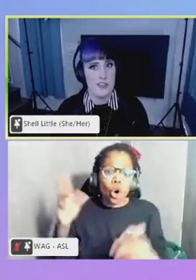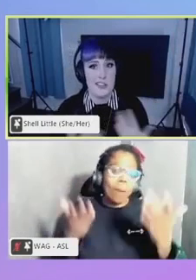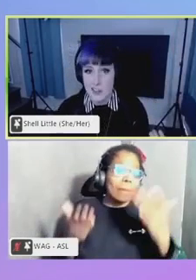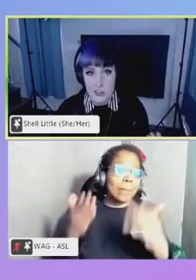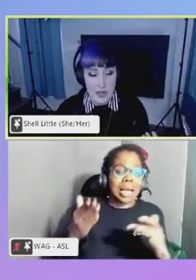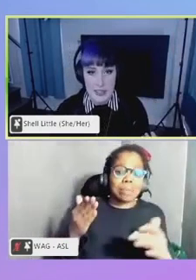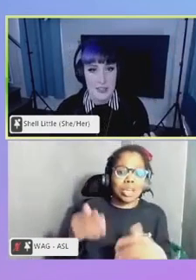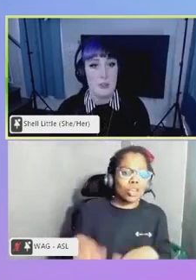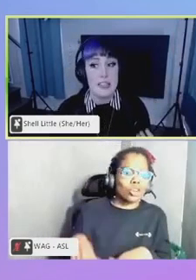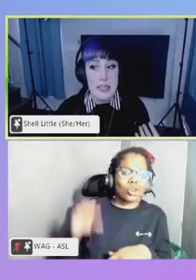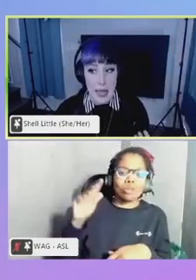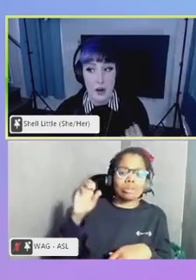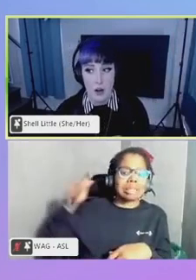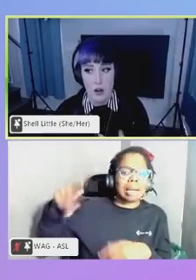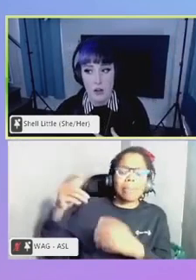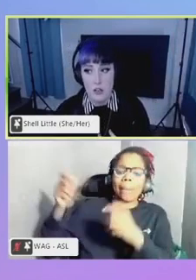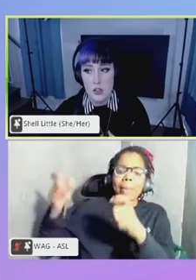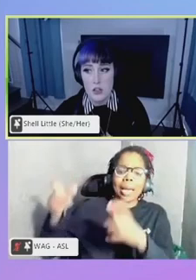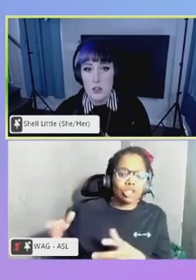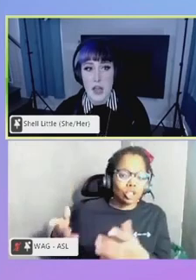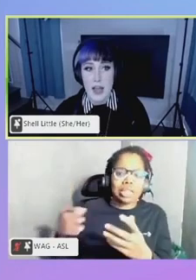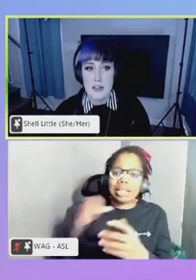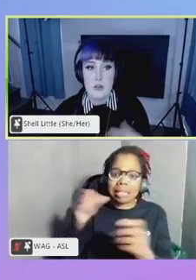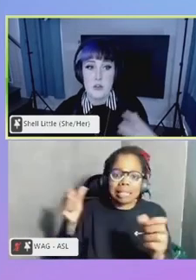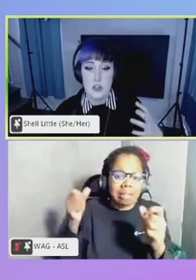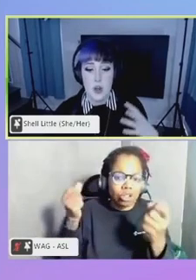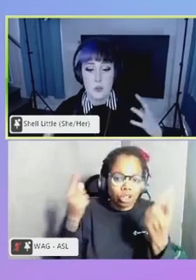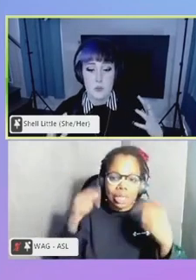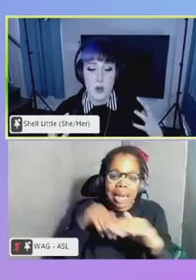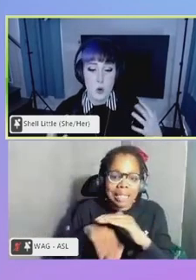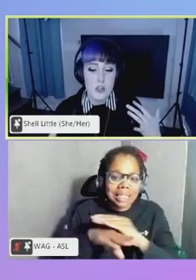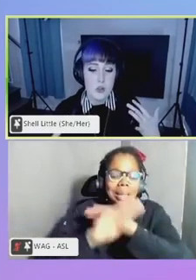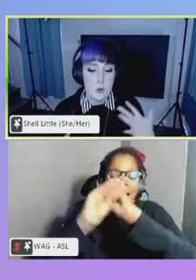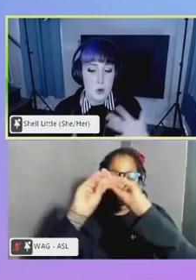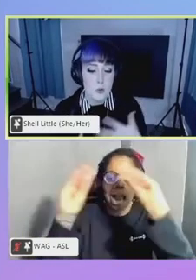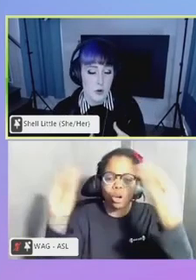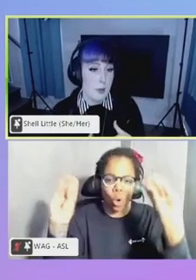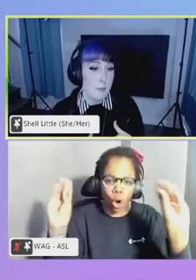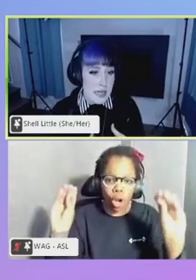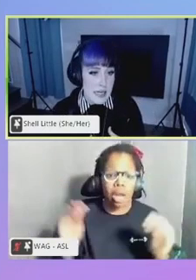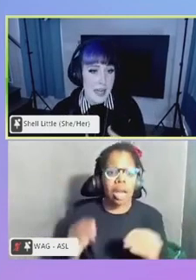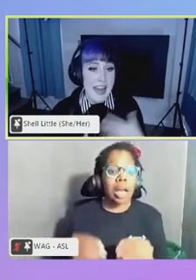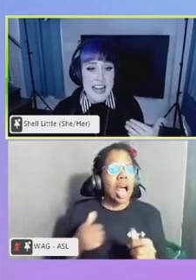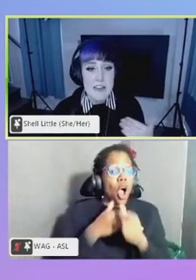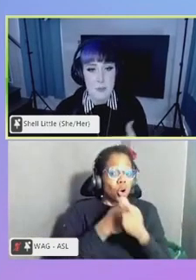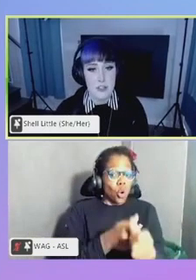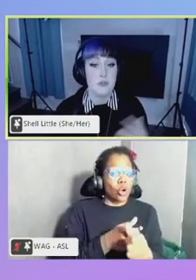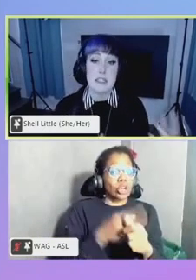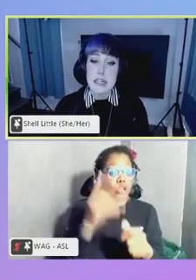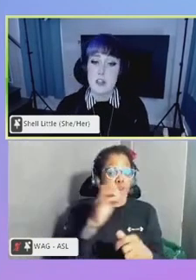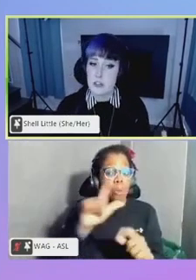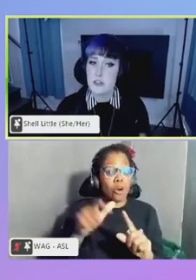starting to hair people who are not qualified and I'm sure people who have a merger or maybe skip managers. Does